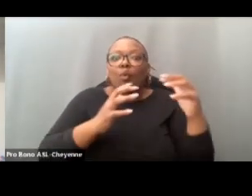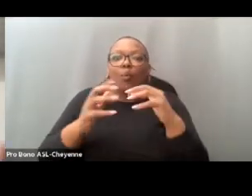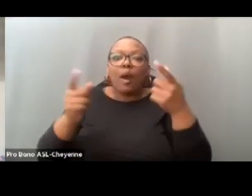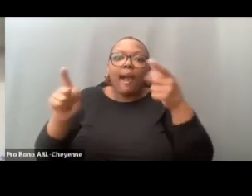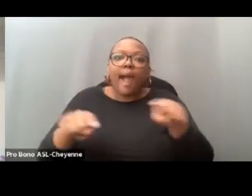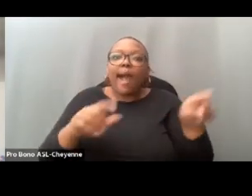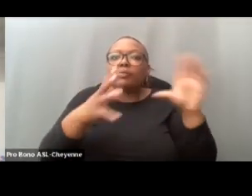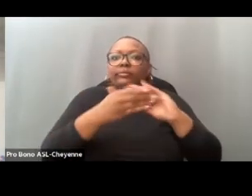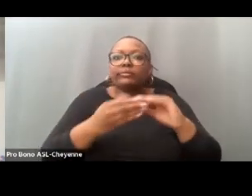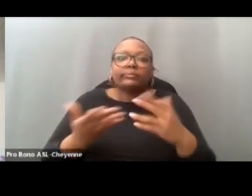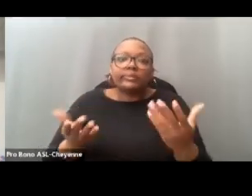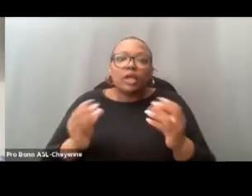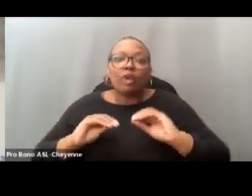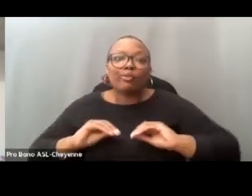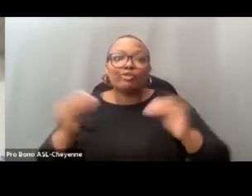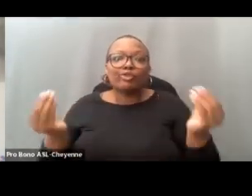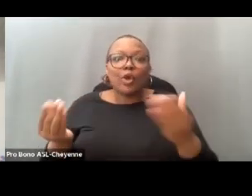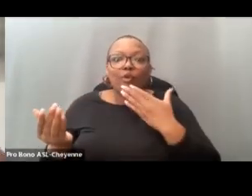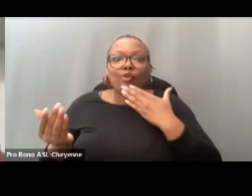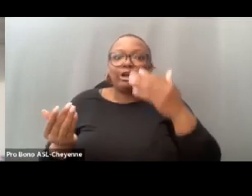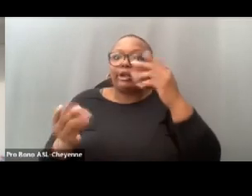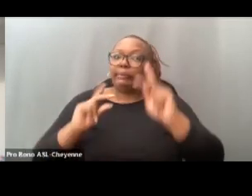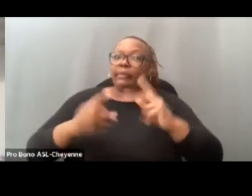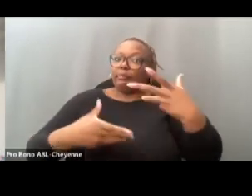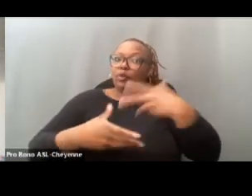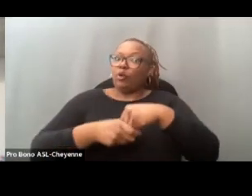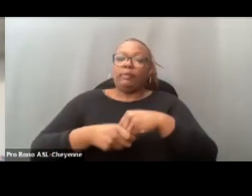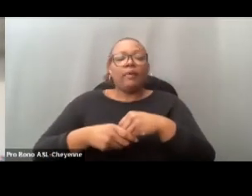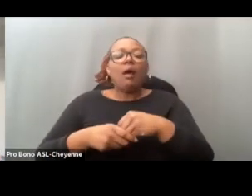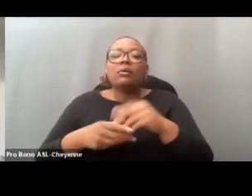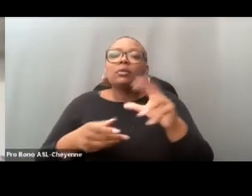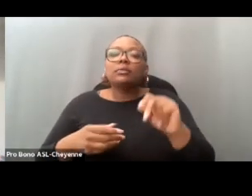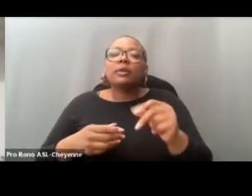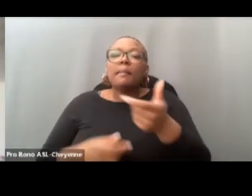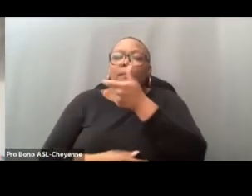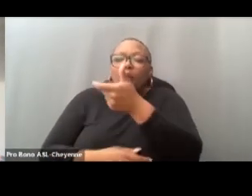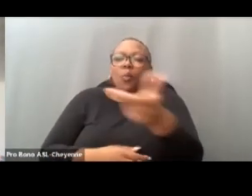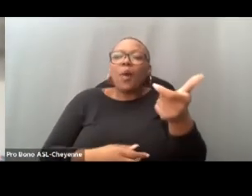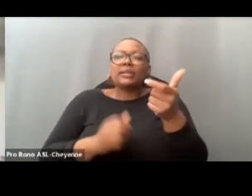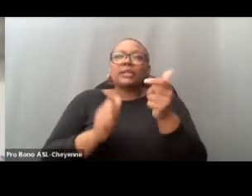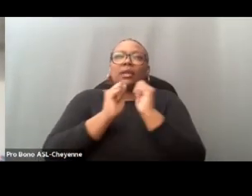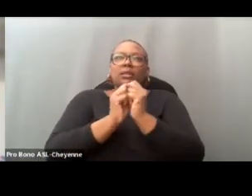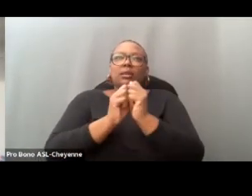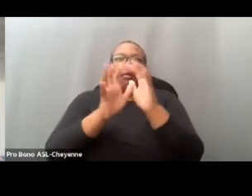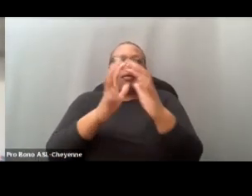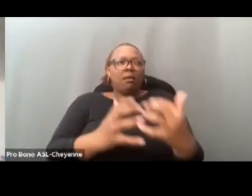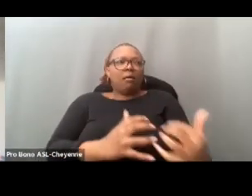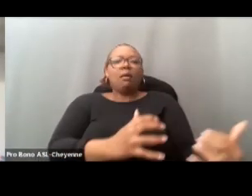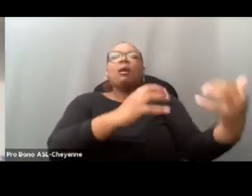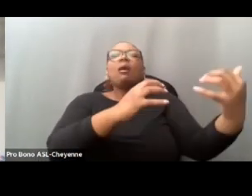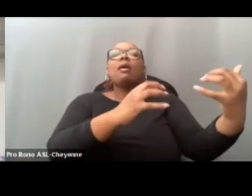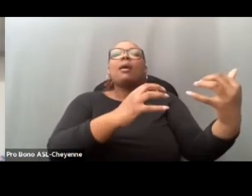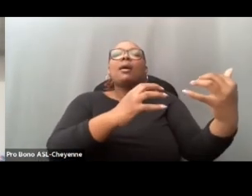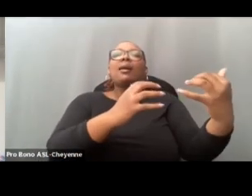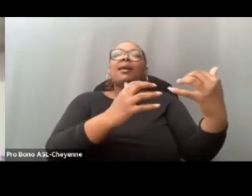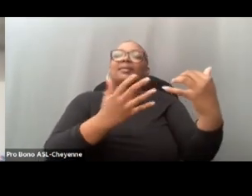There were no good guys in this film. But watching that film together helped advance